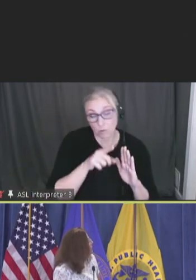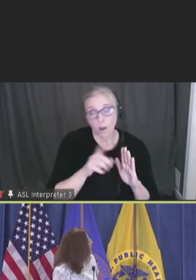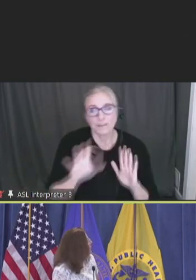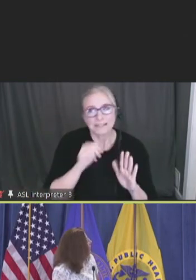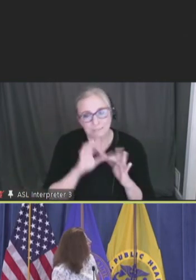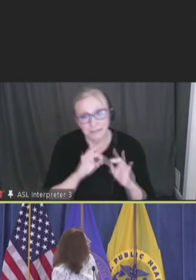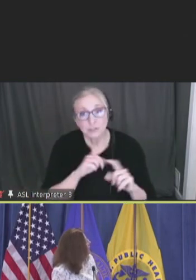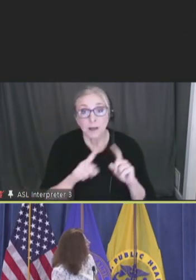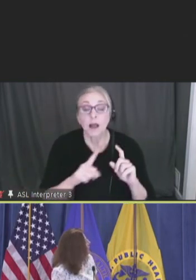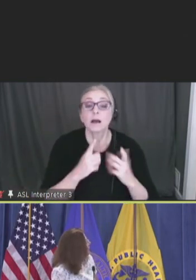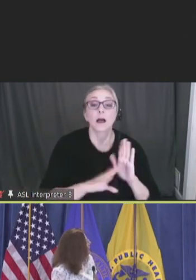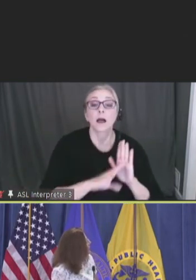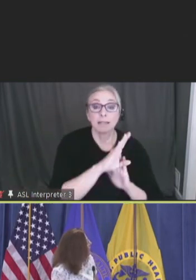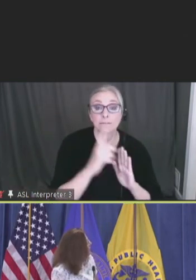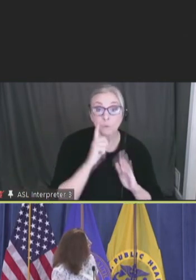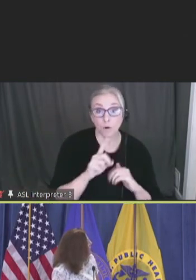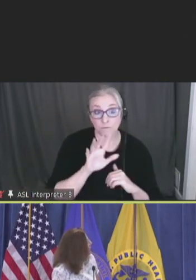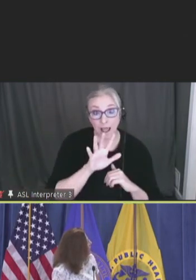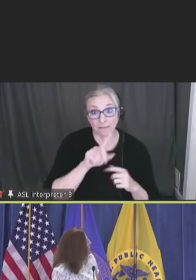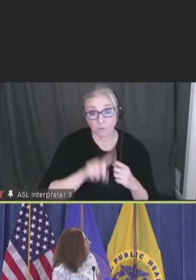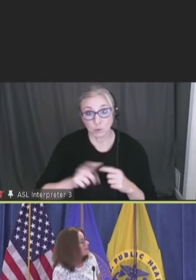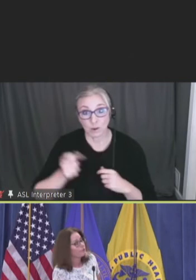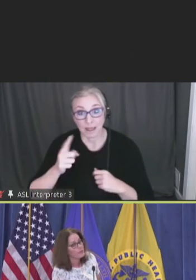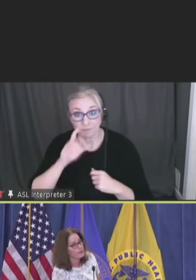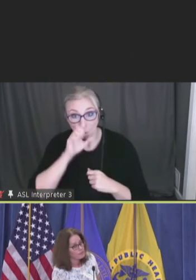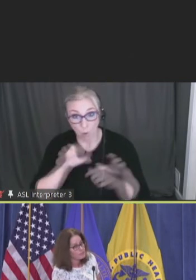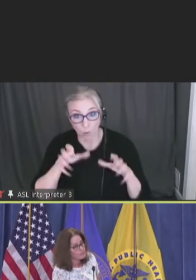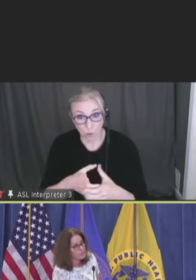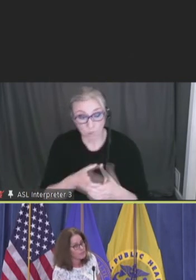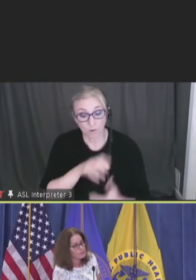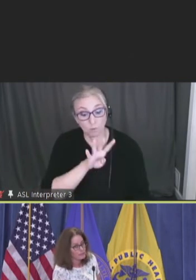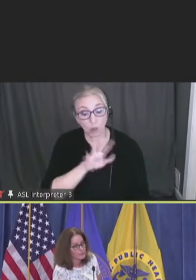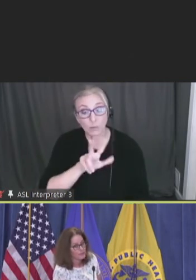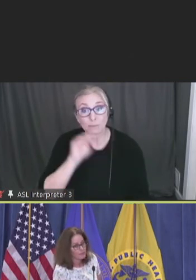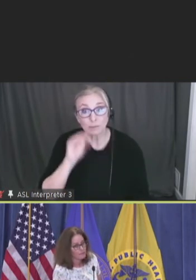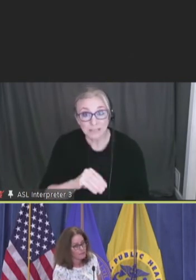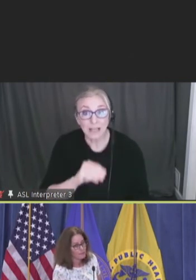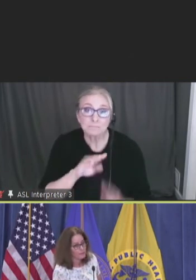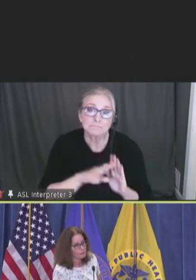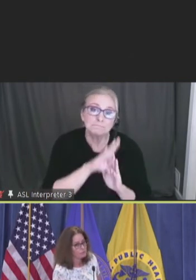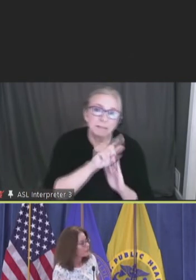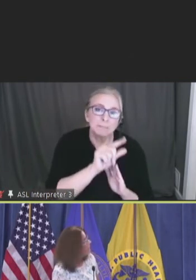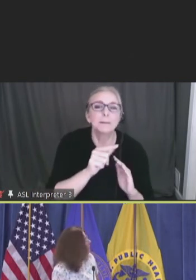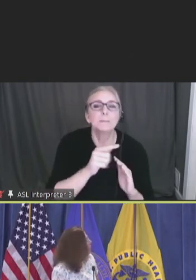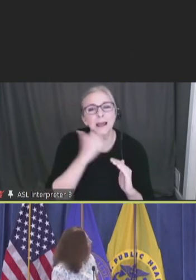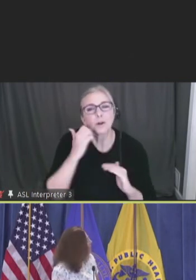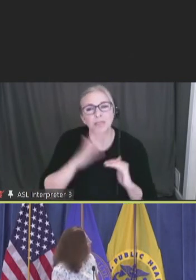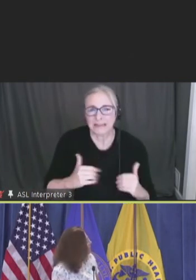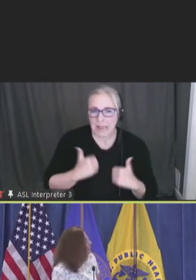So, the uptake in 5- to 11-year-olds has been 43 percent, a little better than the very young children, for one dose.